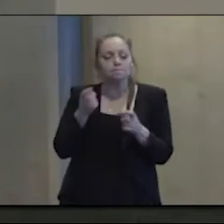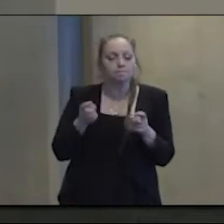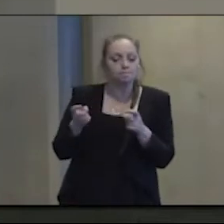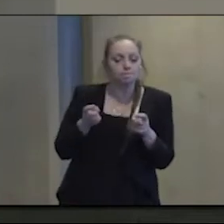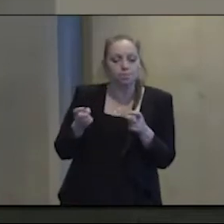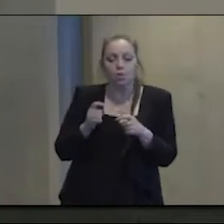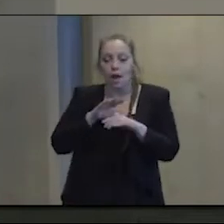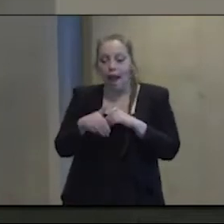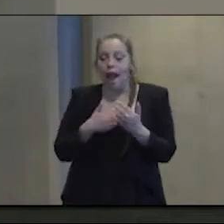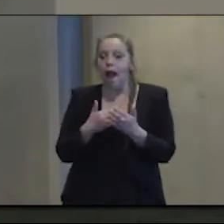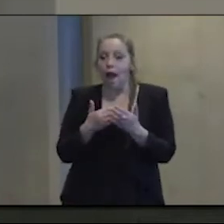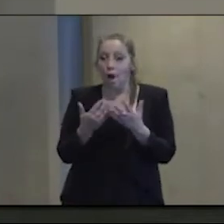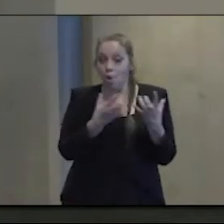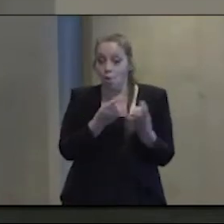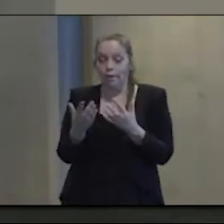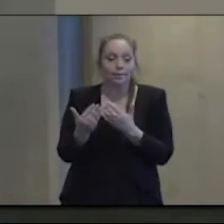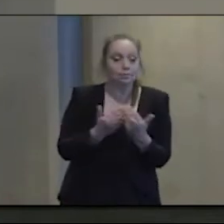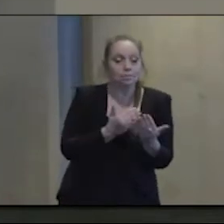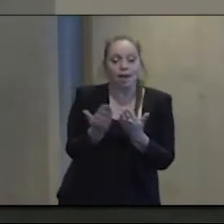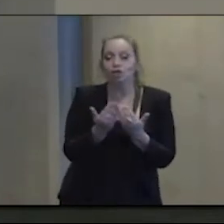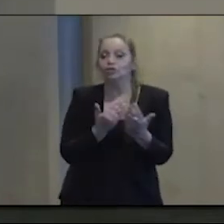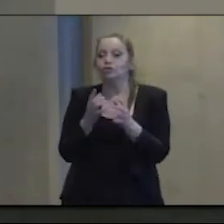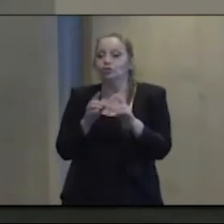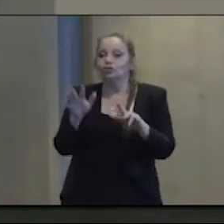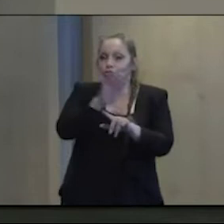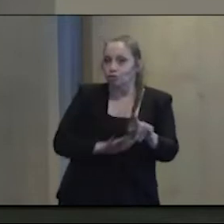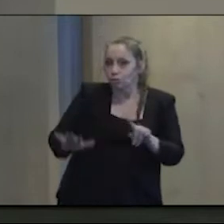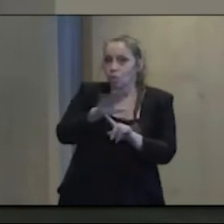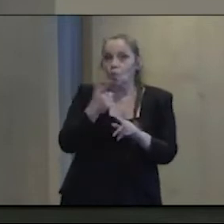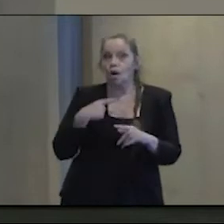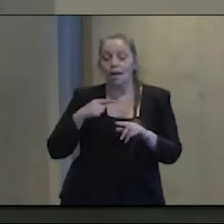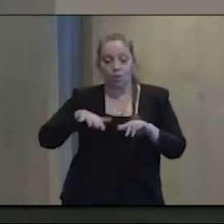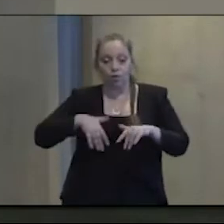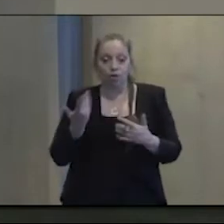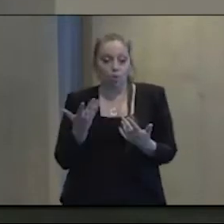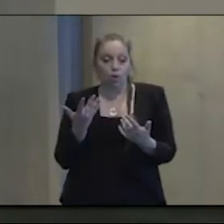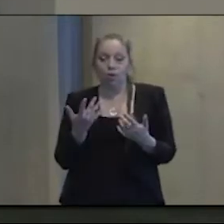industry manages its waste nationally to make sure that we don't end up with hazardous substances in